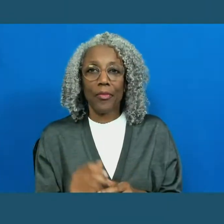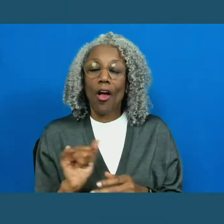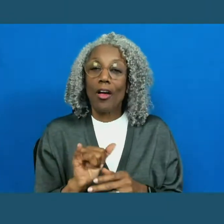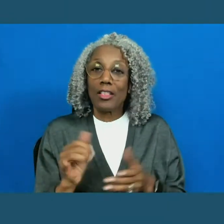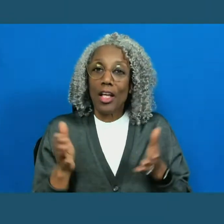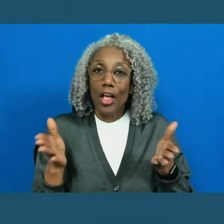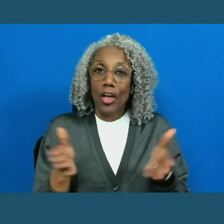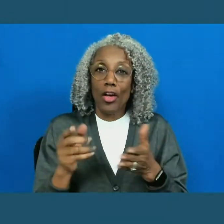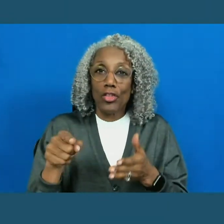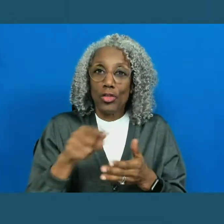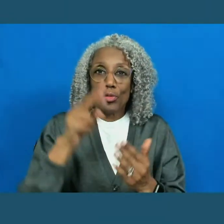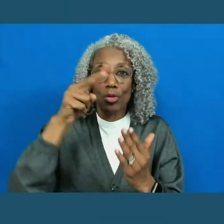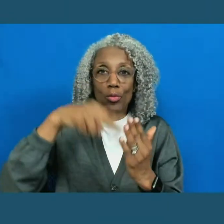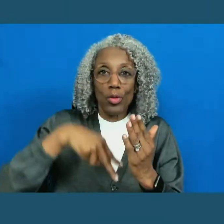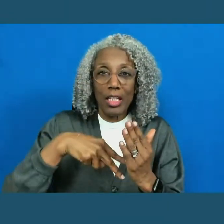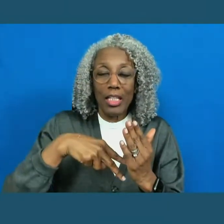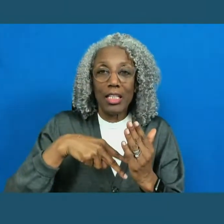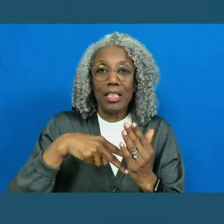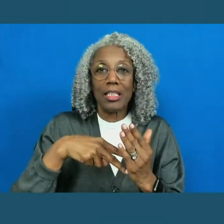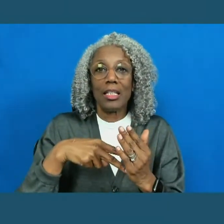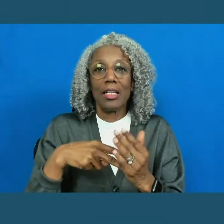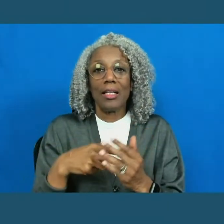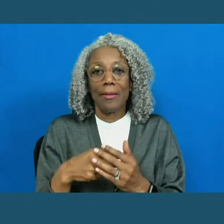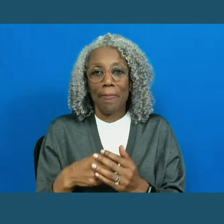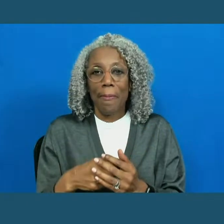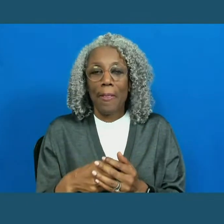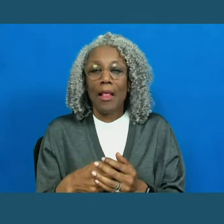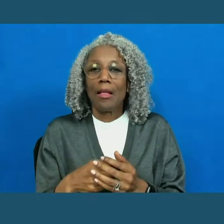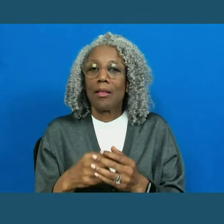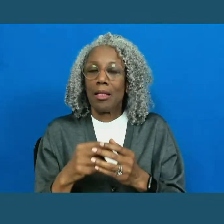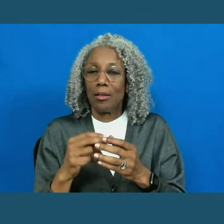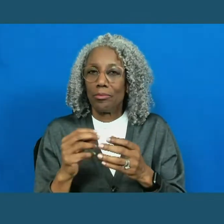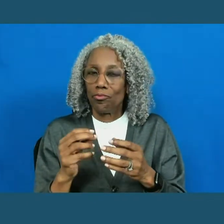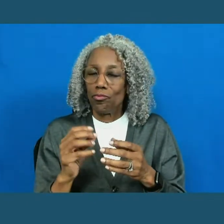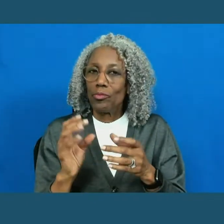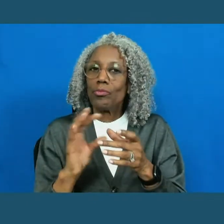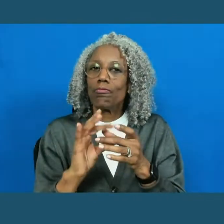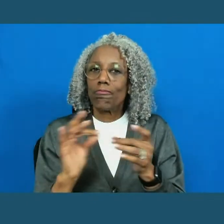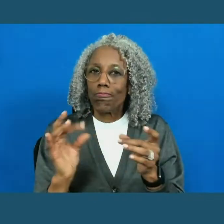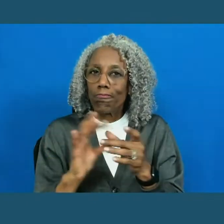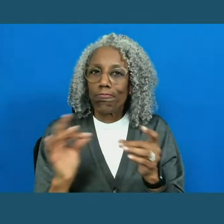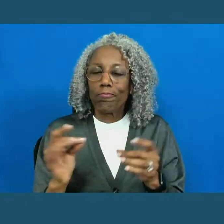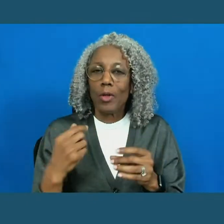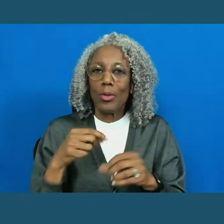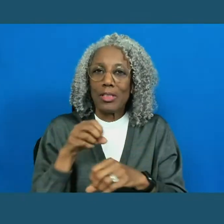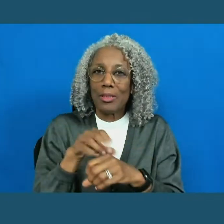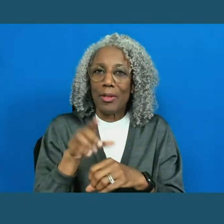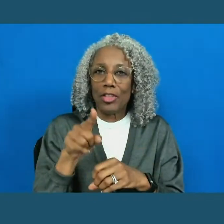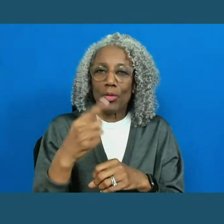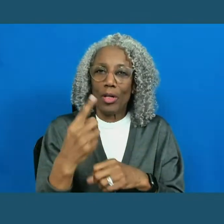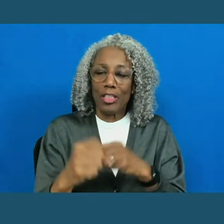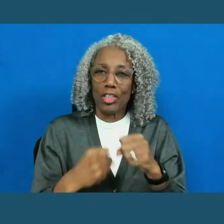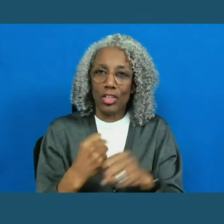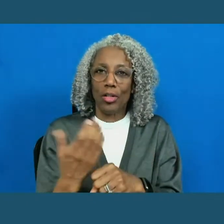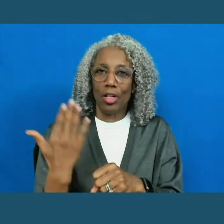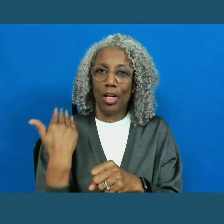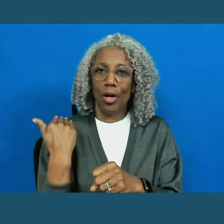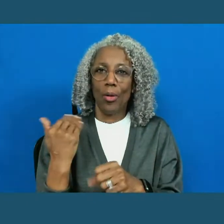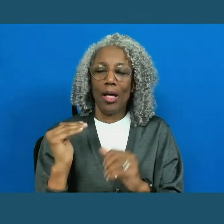term ones. I also highly encoure yoto read. The recommendations that you asked